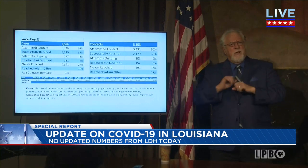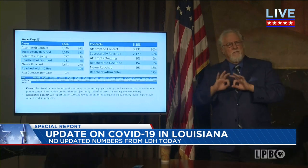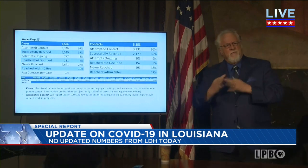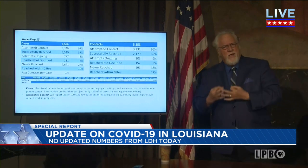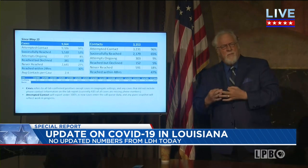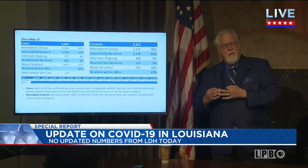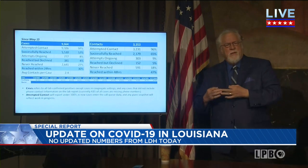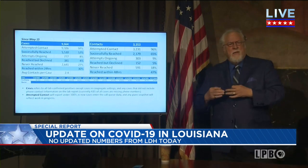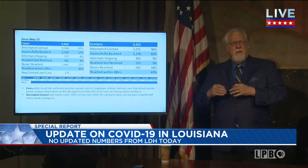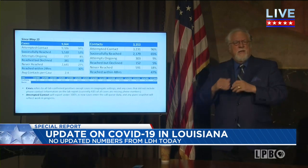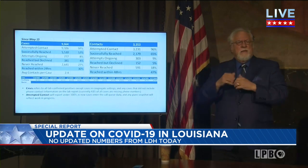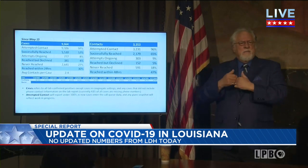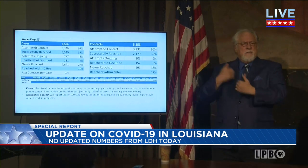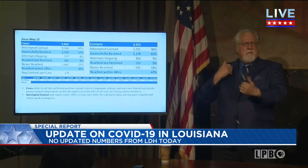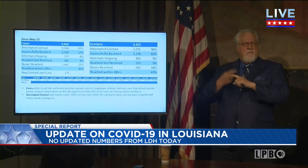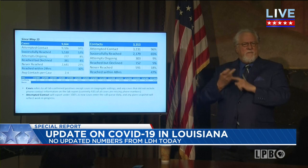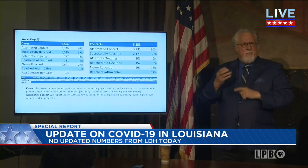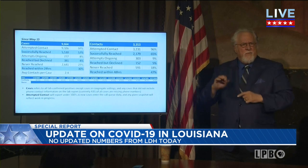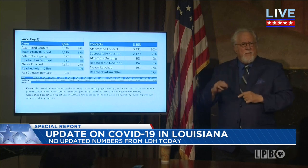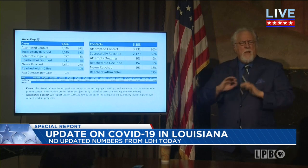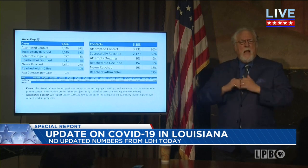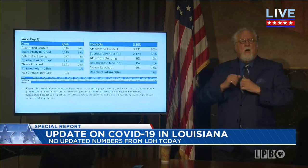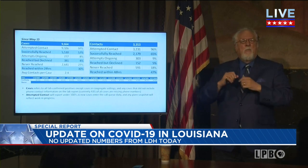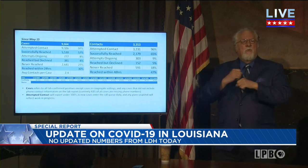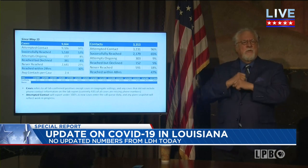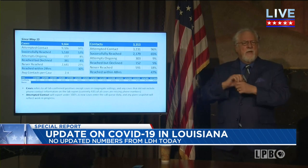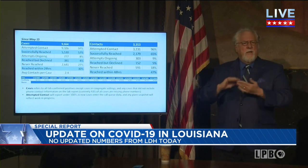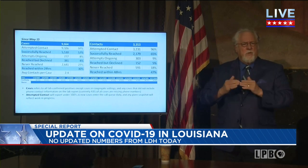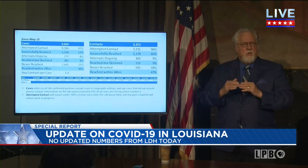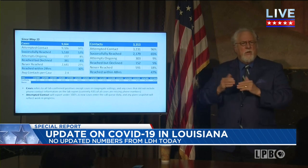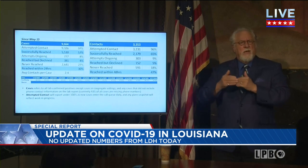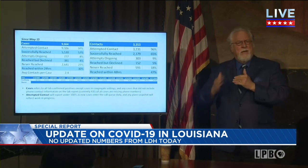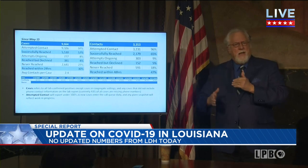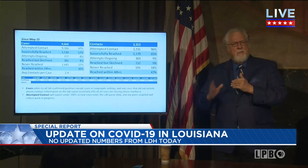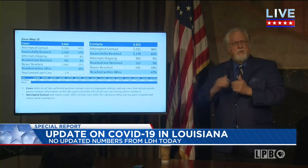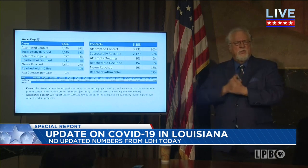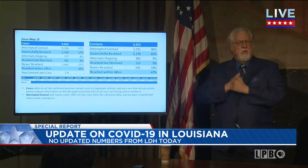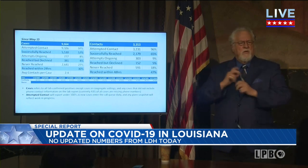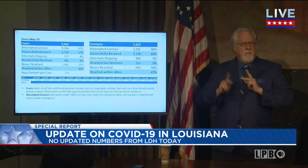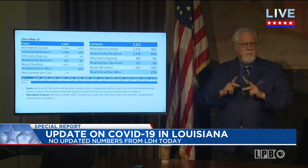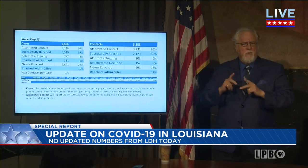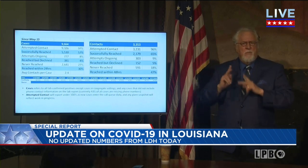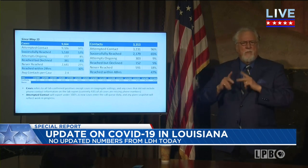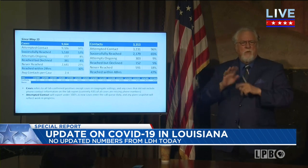THINK ABOUT WITH THIS CALL WE'RE TRYING TO GIVE YOU INFORMATION. HOW TO PROTECT YOUR FAMILY BY